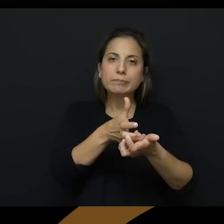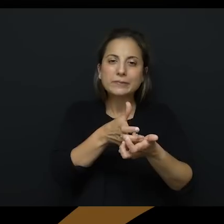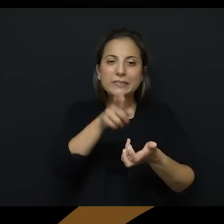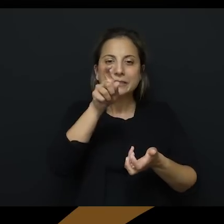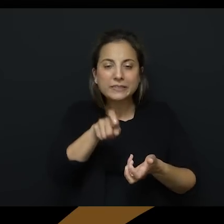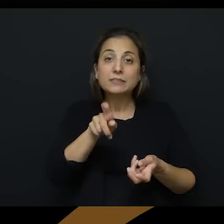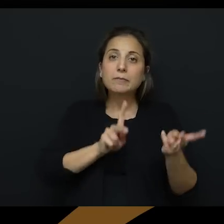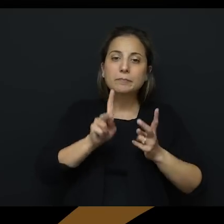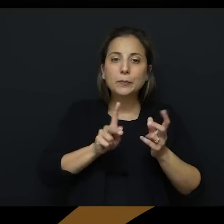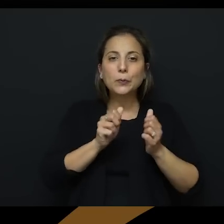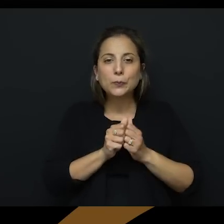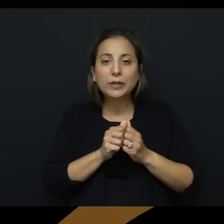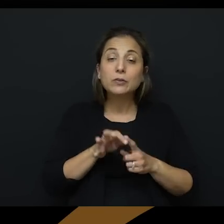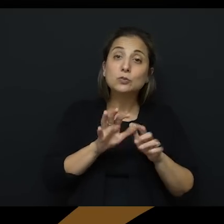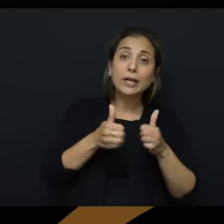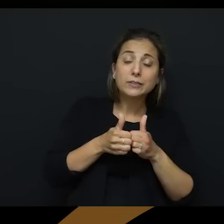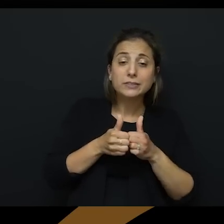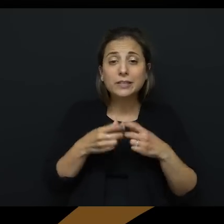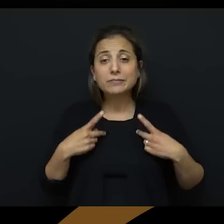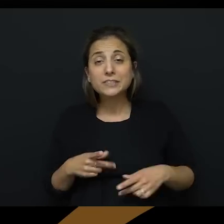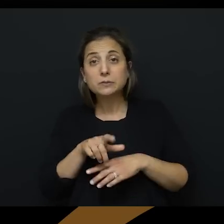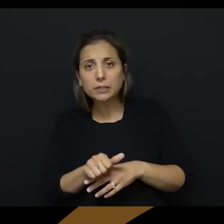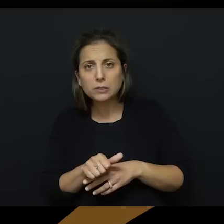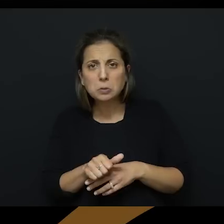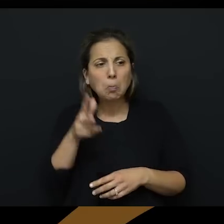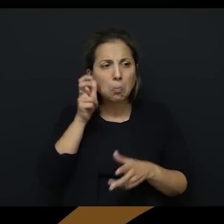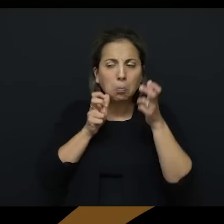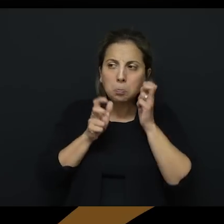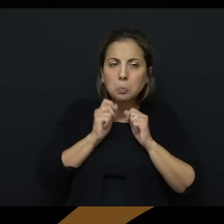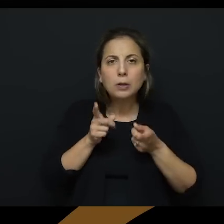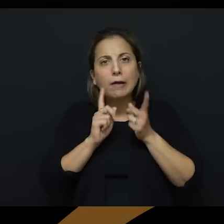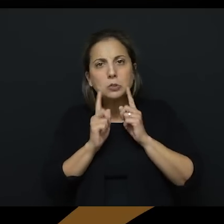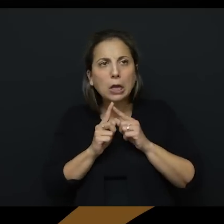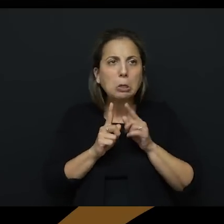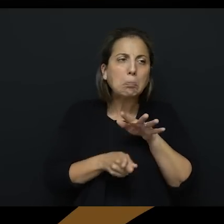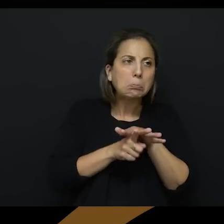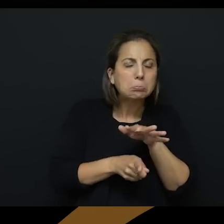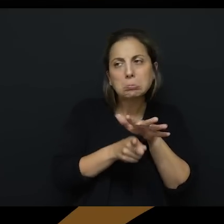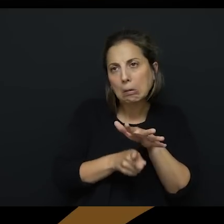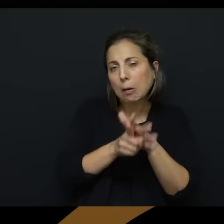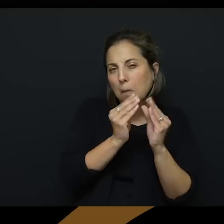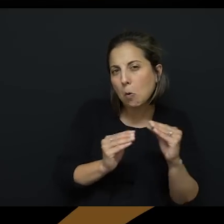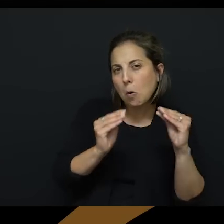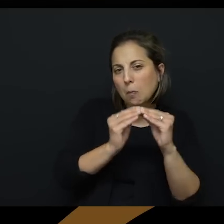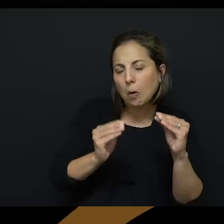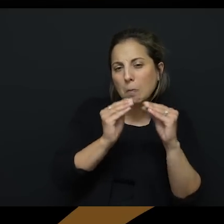While conversations about disability have become a lot more prominent over the past few years, they are still lacking on industry-wide consensus